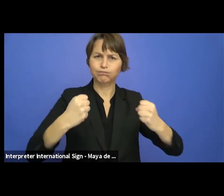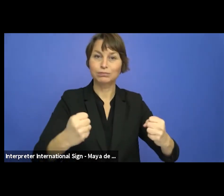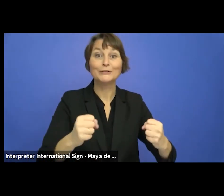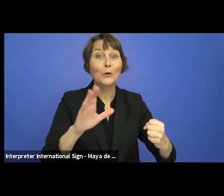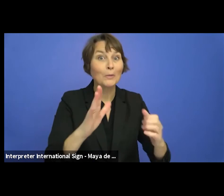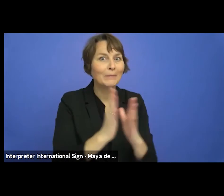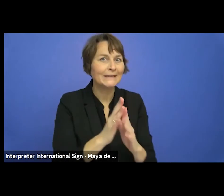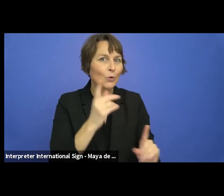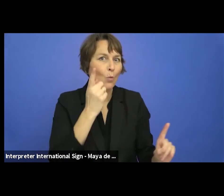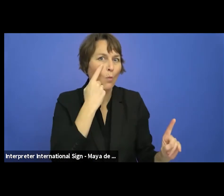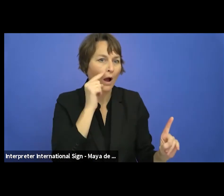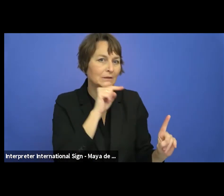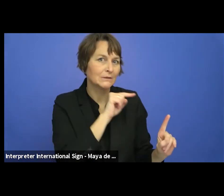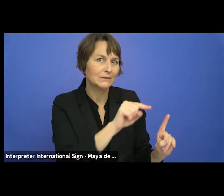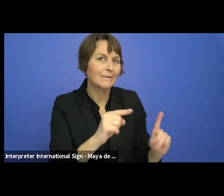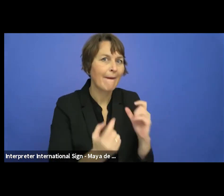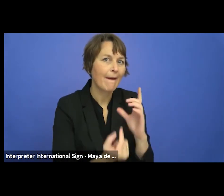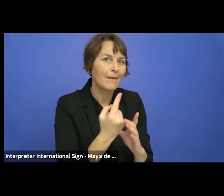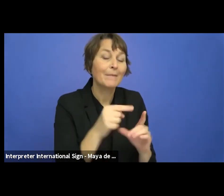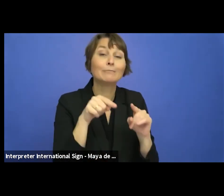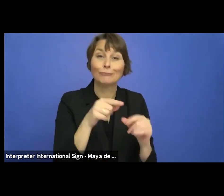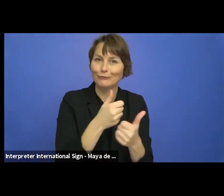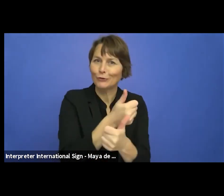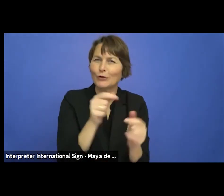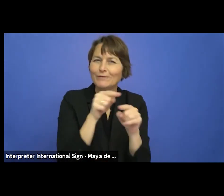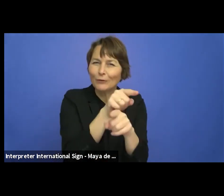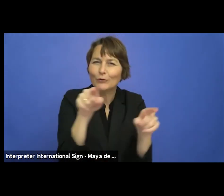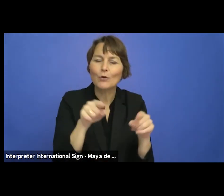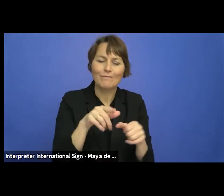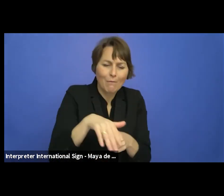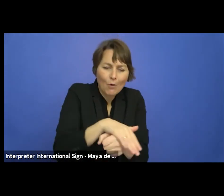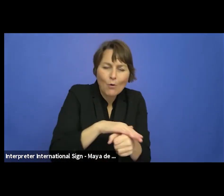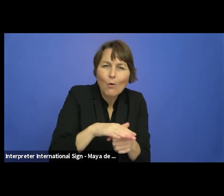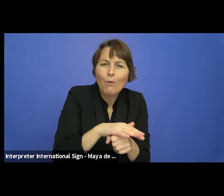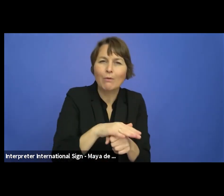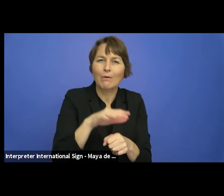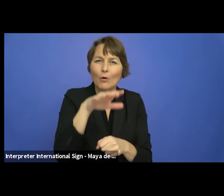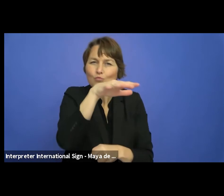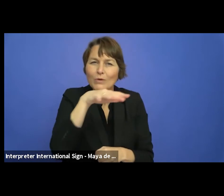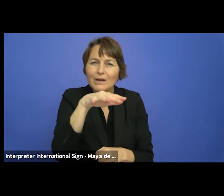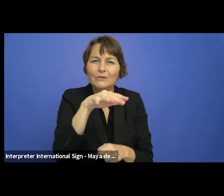be of your interest in view of your deep local and regional routes throughout the European Union.